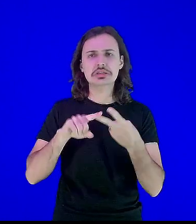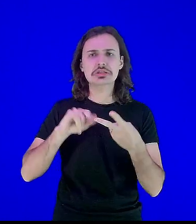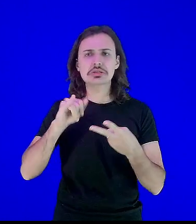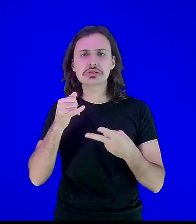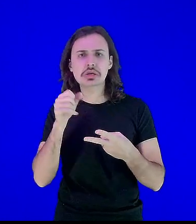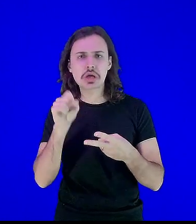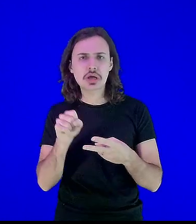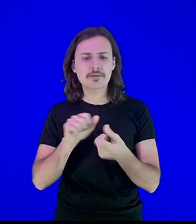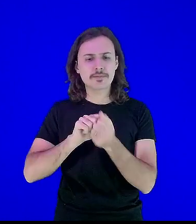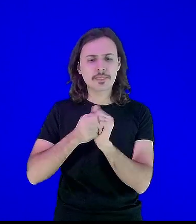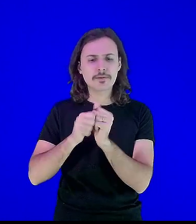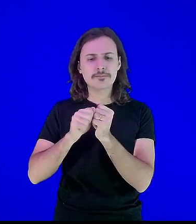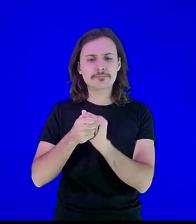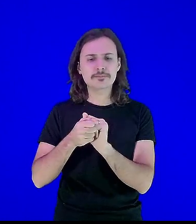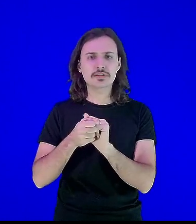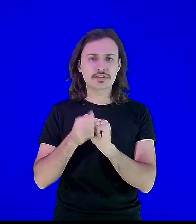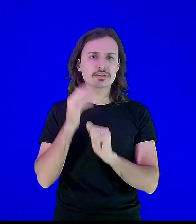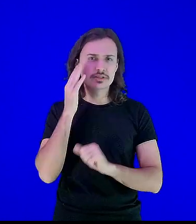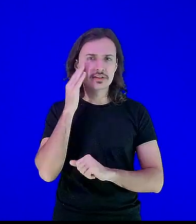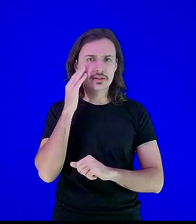it will make the the final bundle -